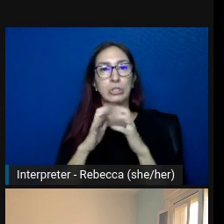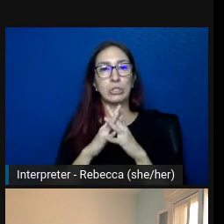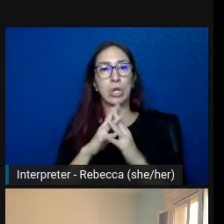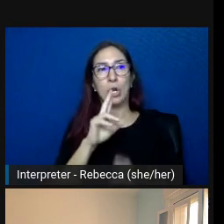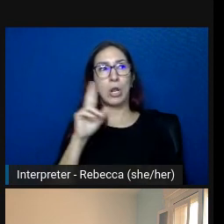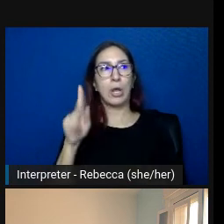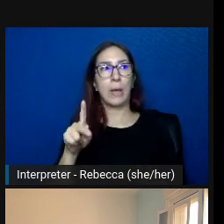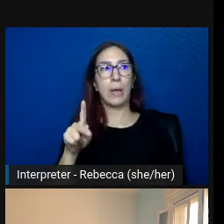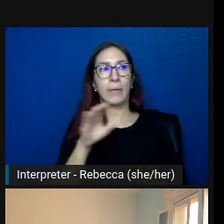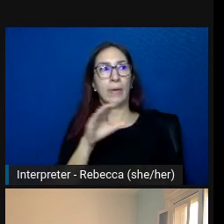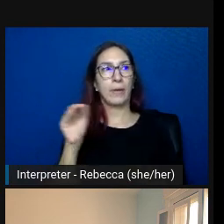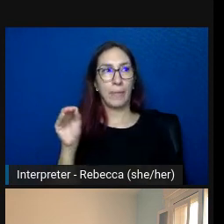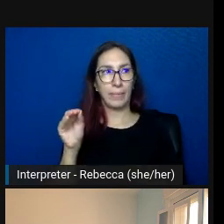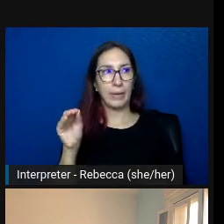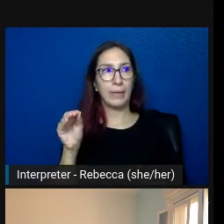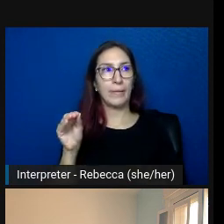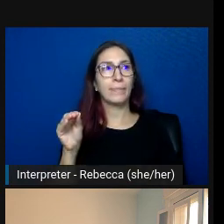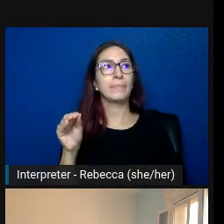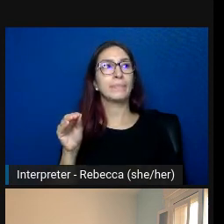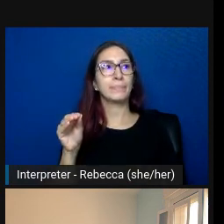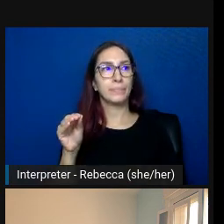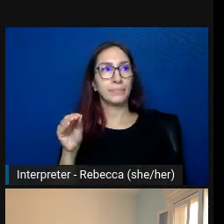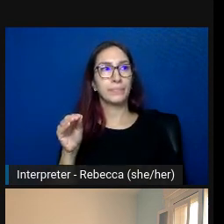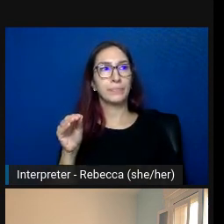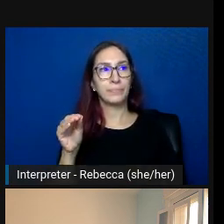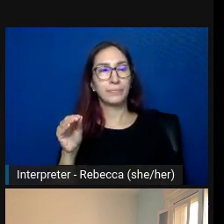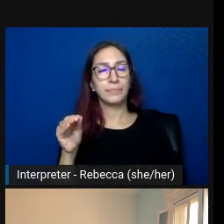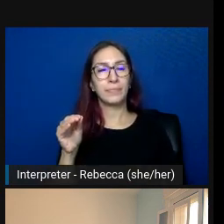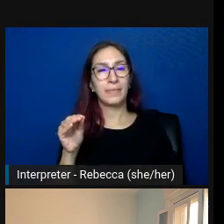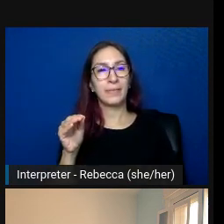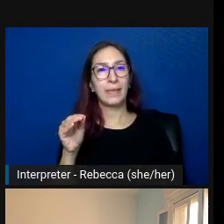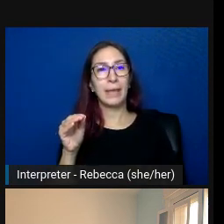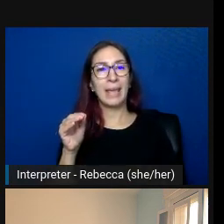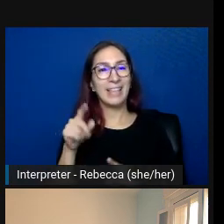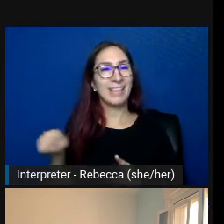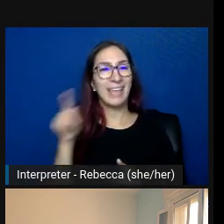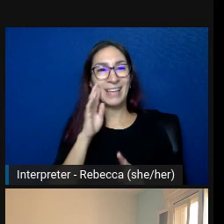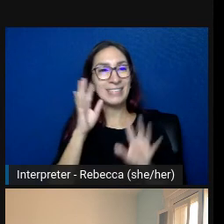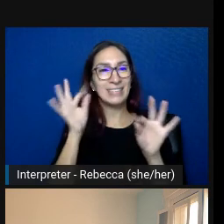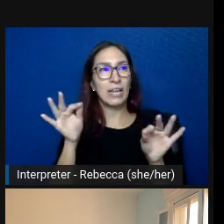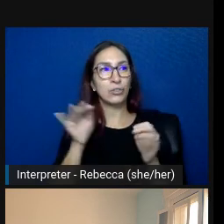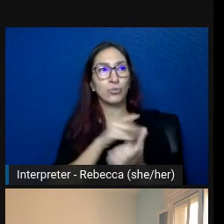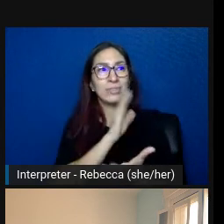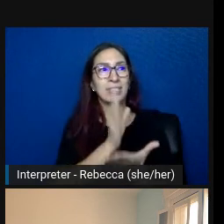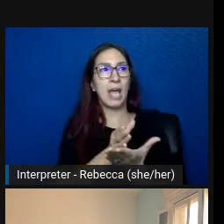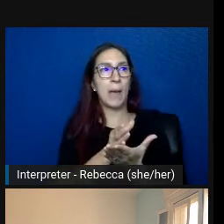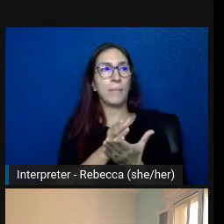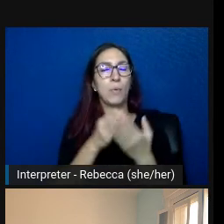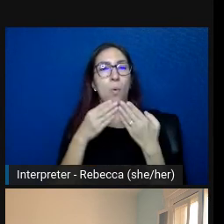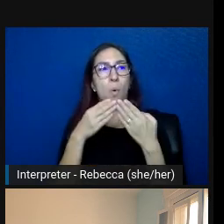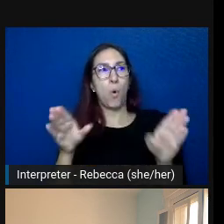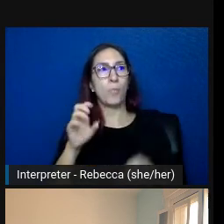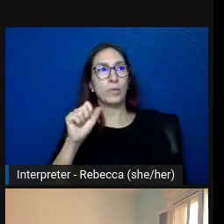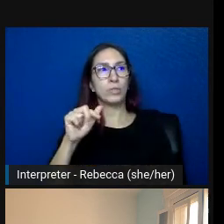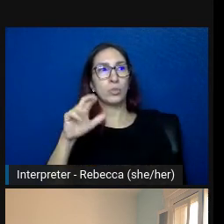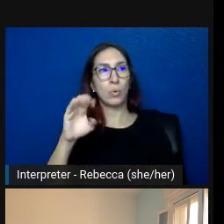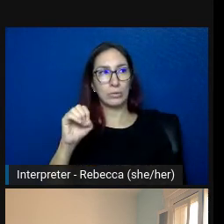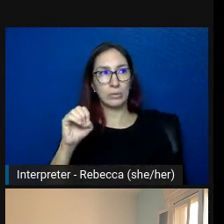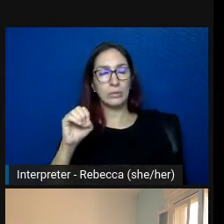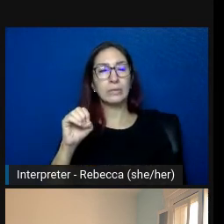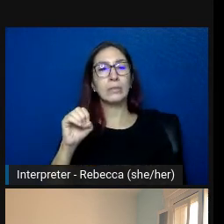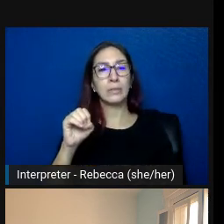They decided to stop doing it open source and doing it propriety